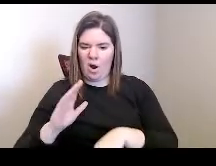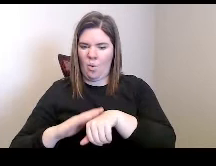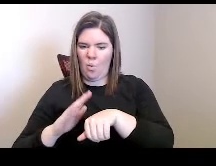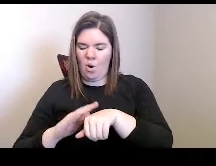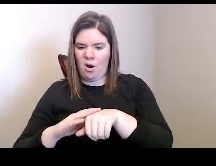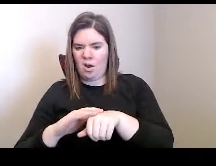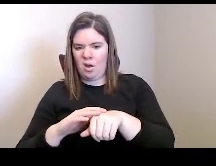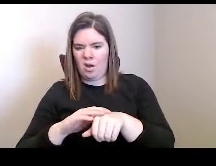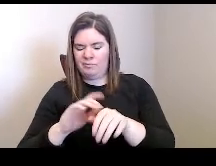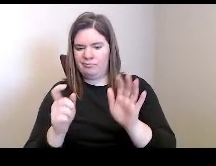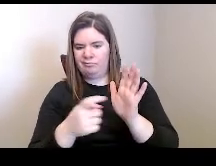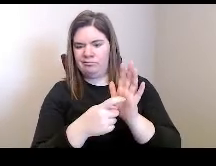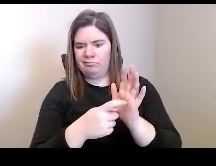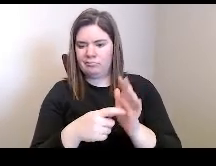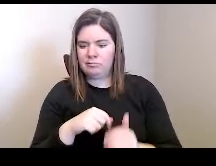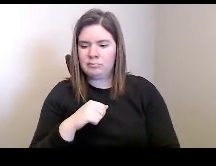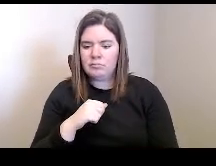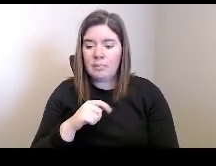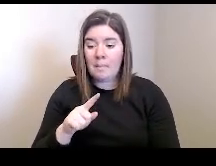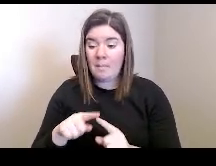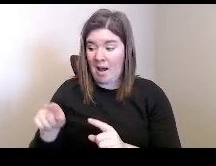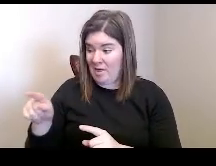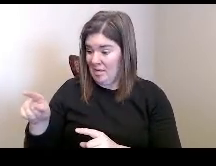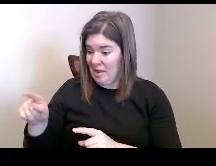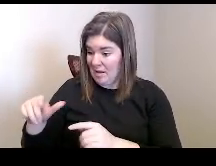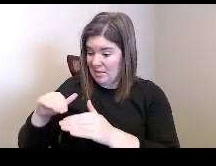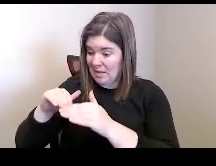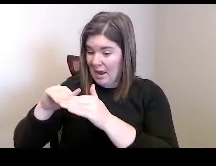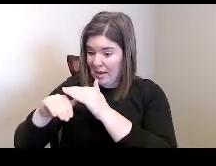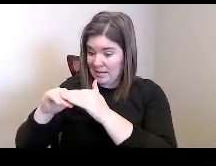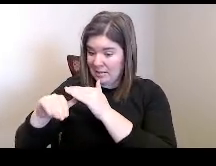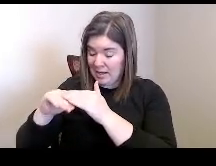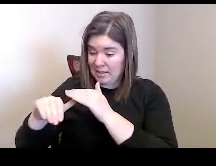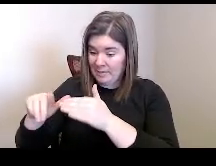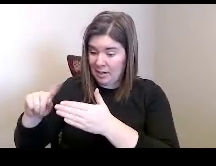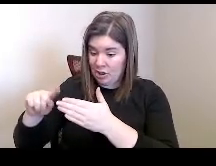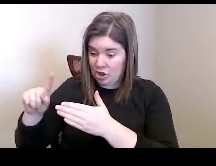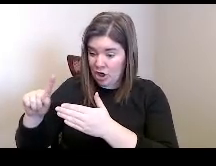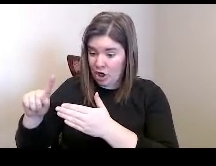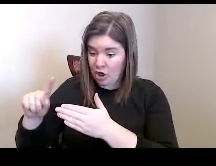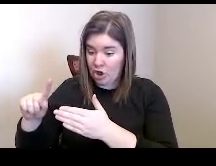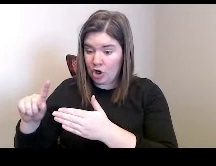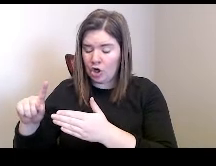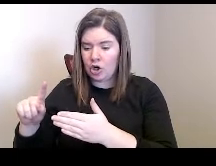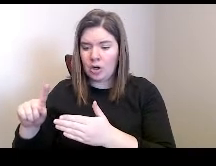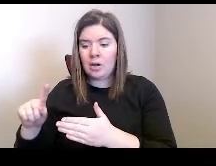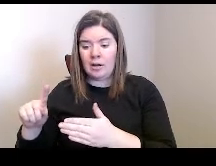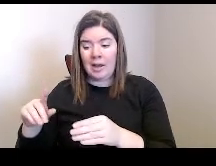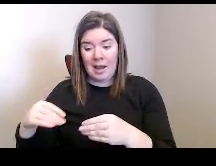is that the accessibility checker in Office 365 now also provides some additional information.